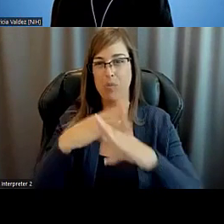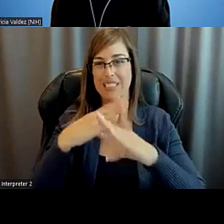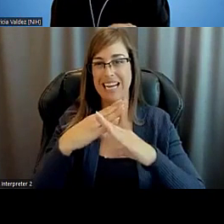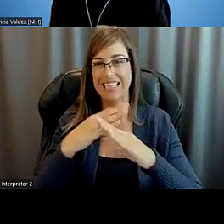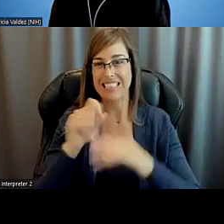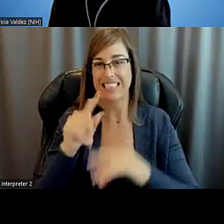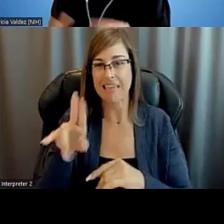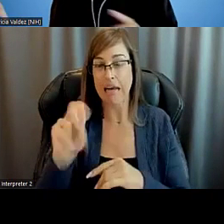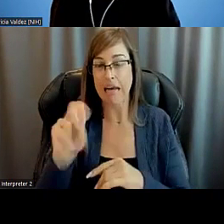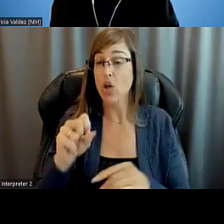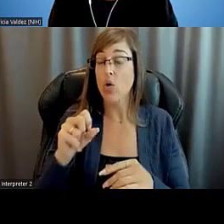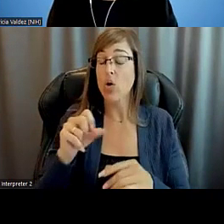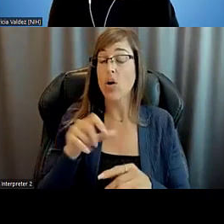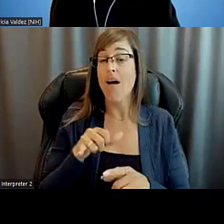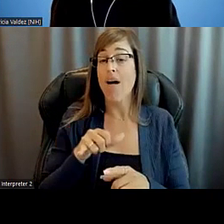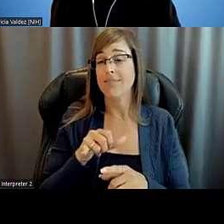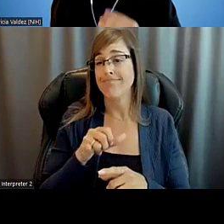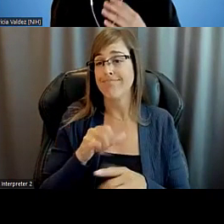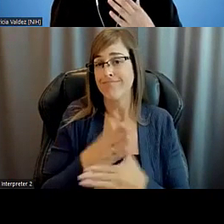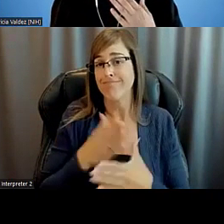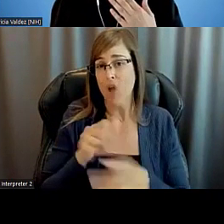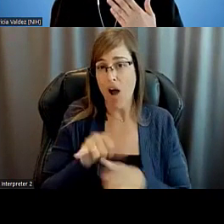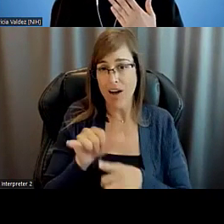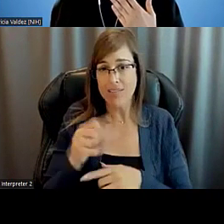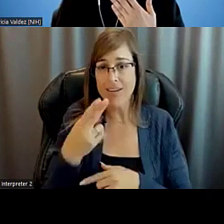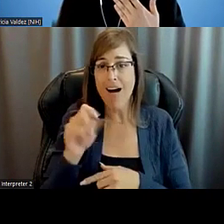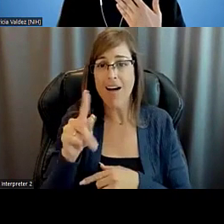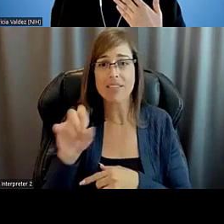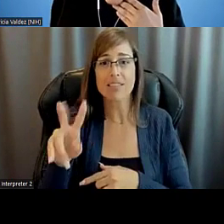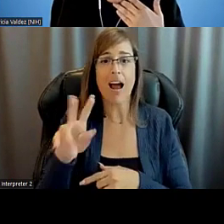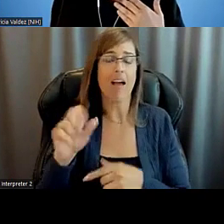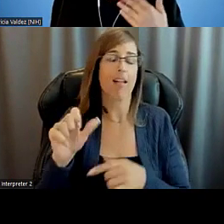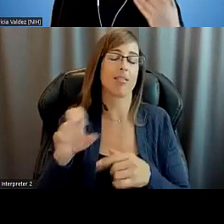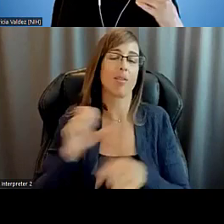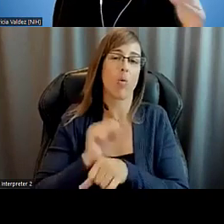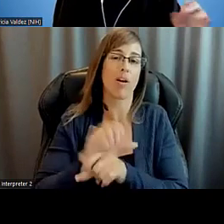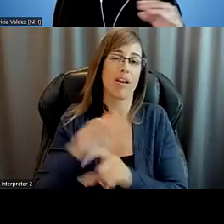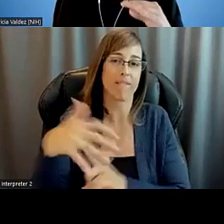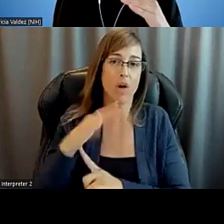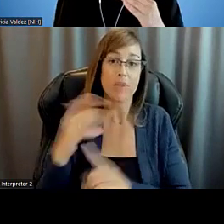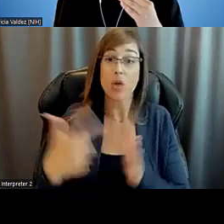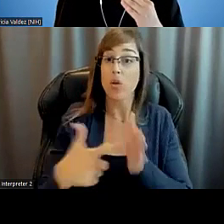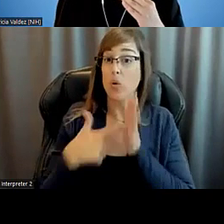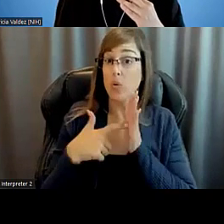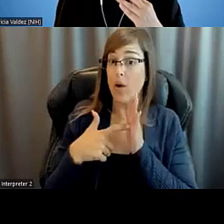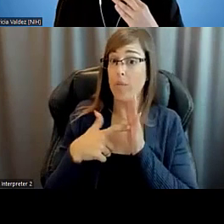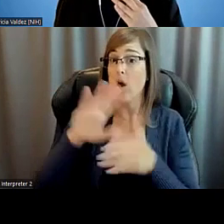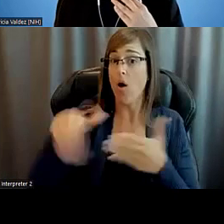is irrelevant of the protected status, so we want to make sure .. So there's a requirement on the .. . that all NIH work is being conducted